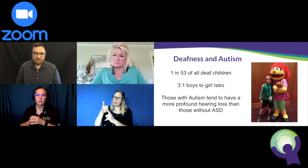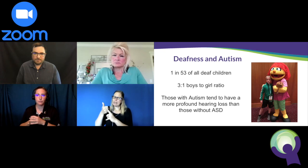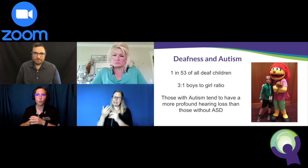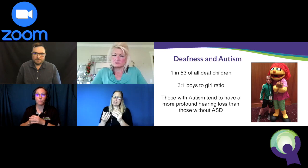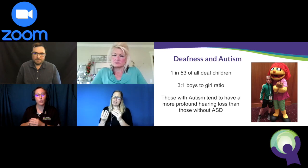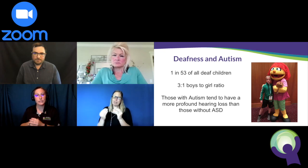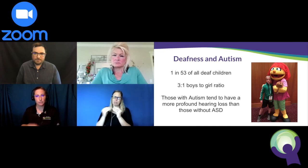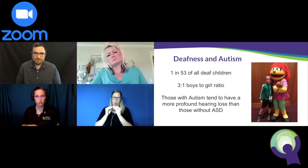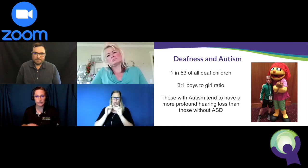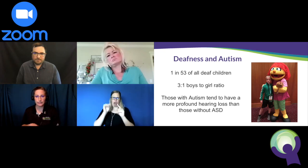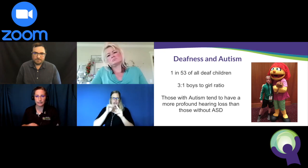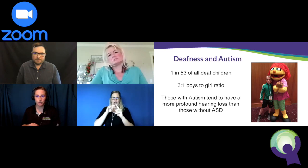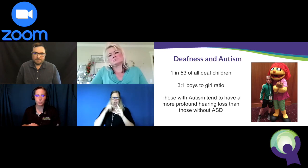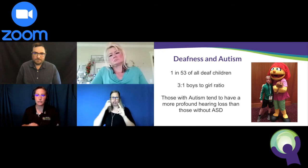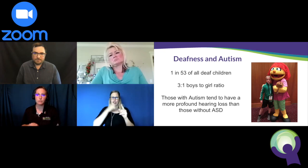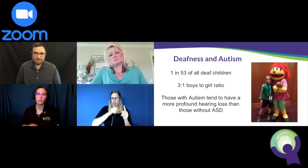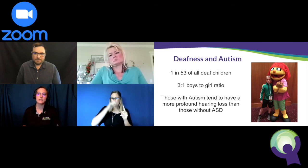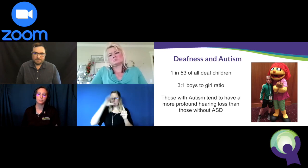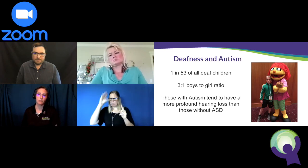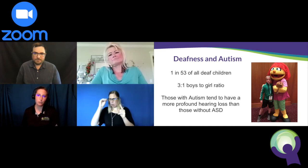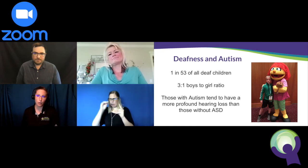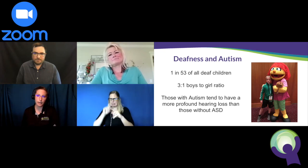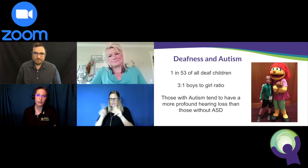for boys to girls in the deaf community where it's three to one